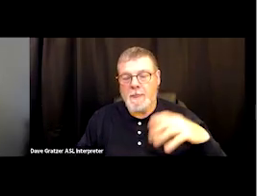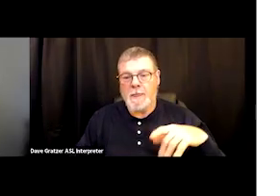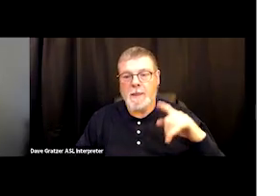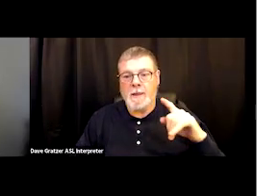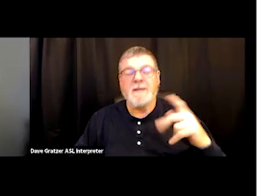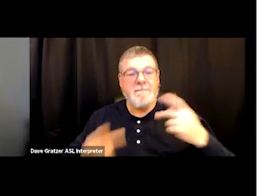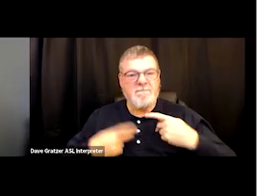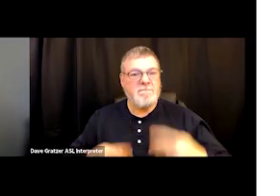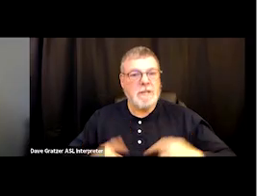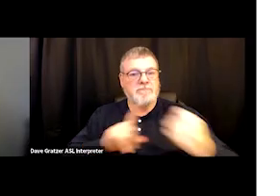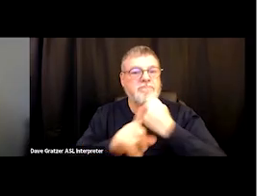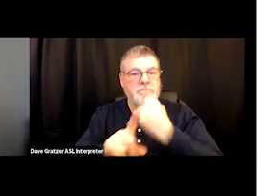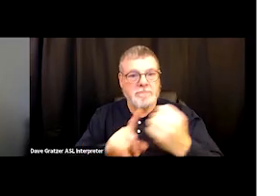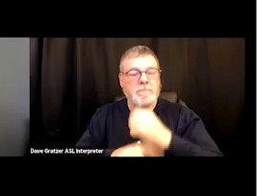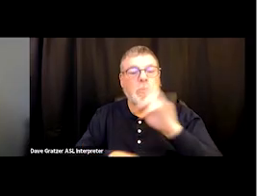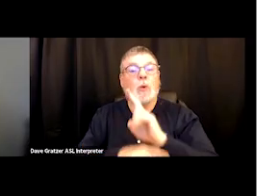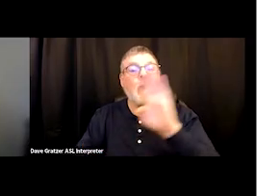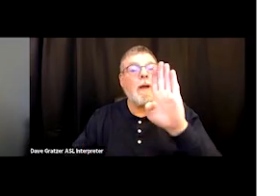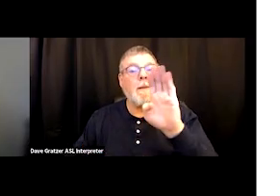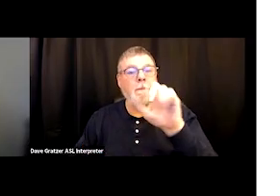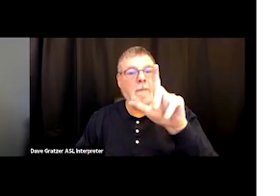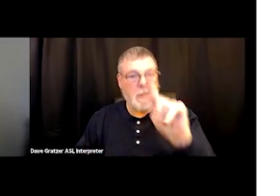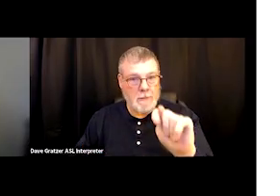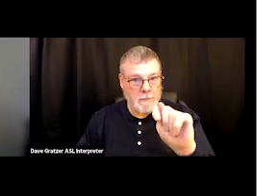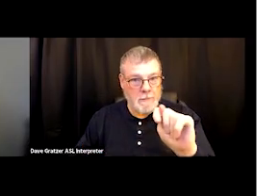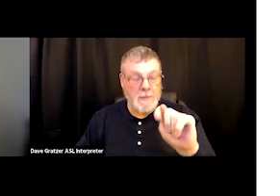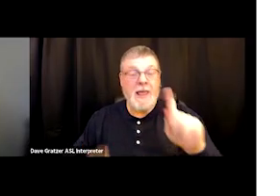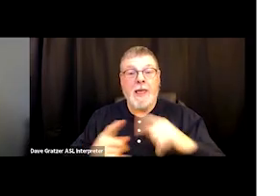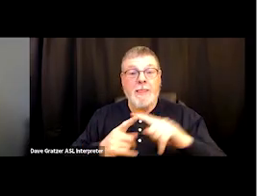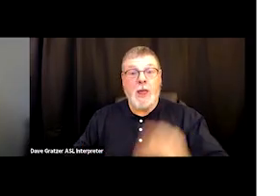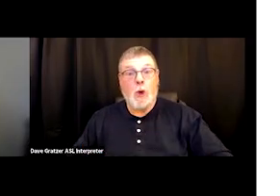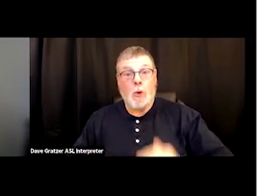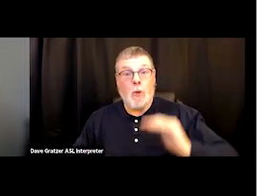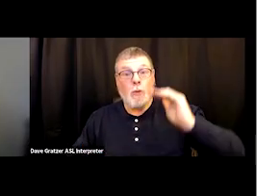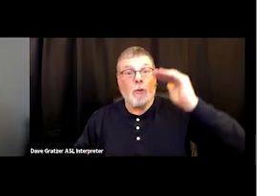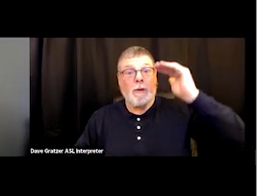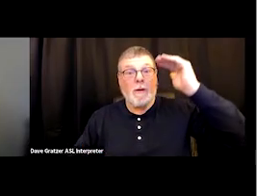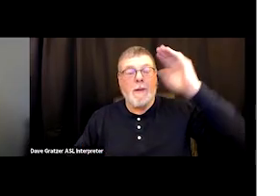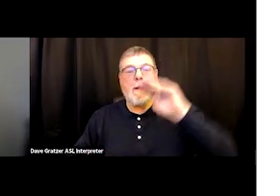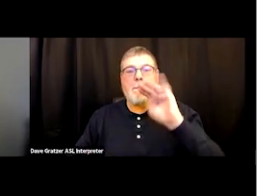physically abuse him using a belt. And into adulthood, Mike was very paranoid